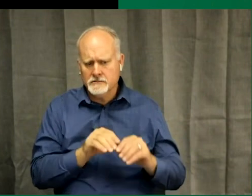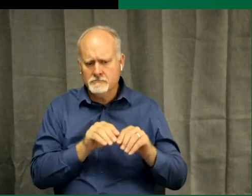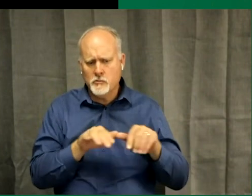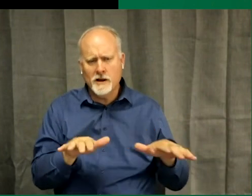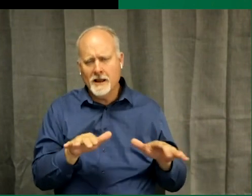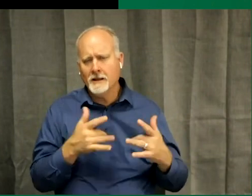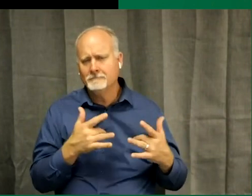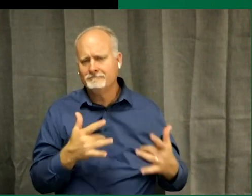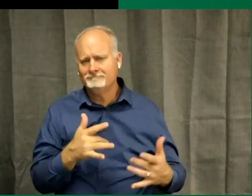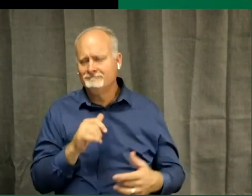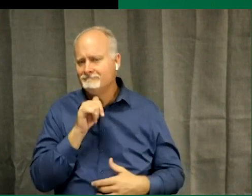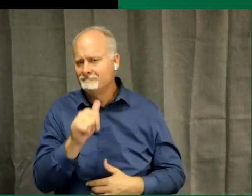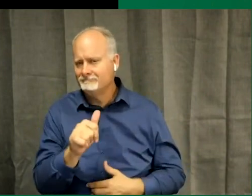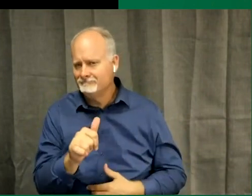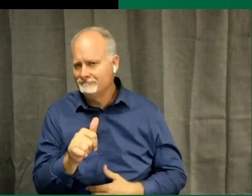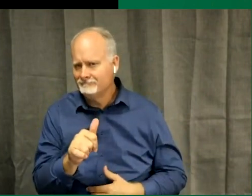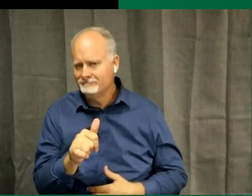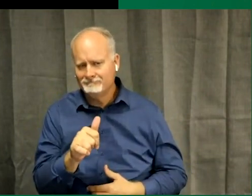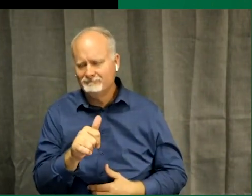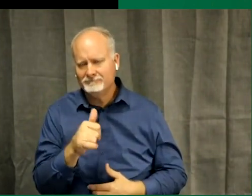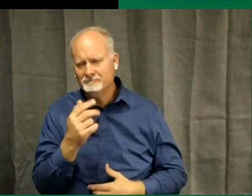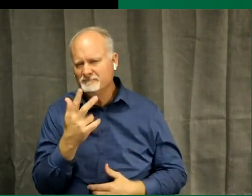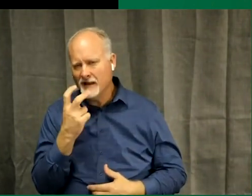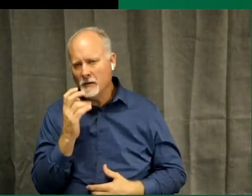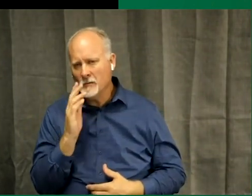you're not as likely to um pick up covet from somebody else that's in that room with you